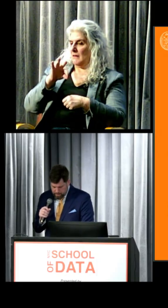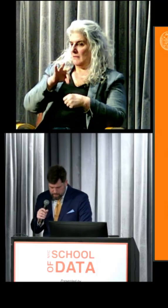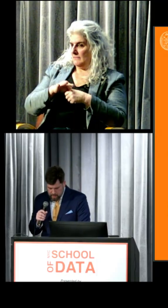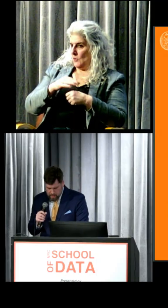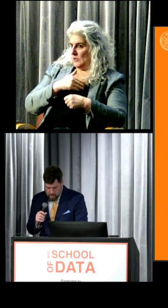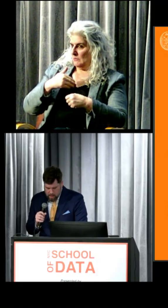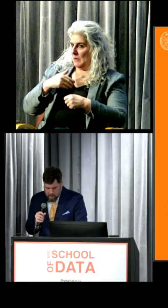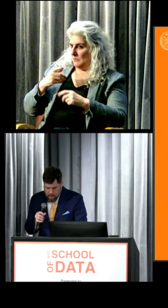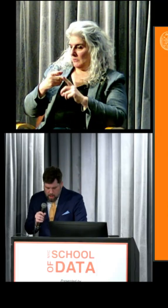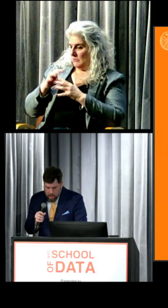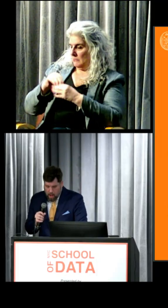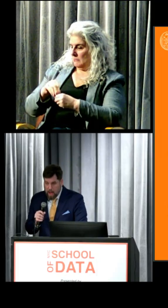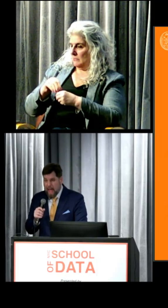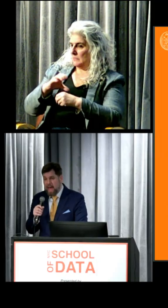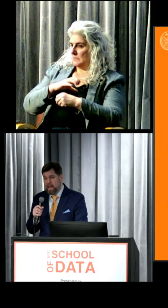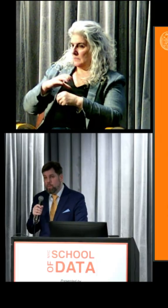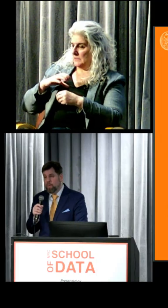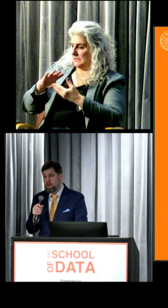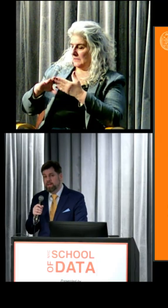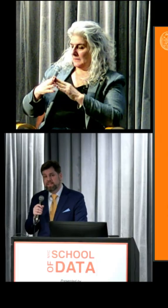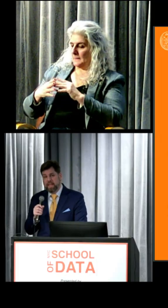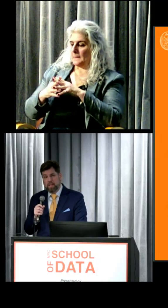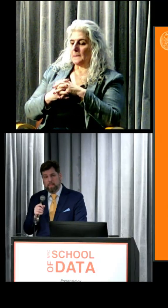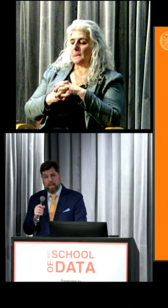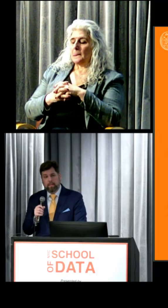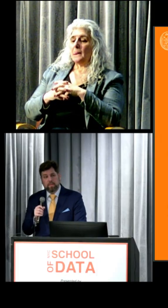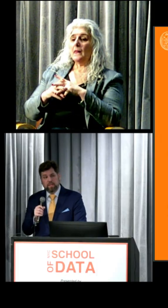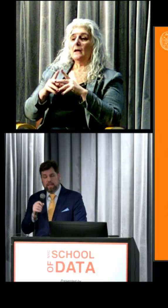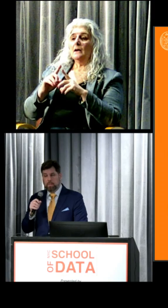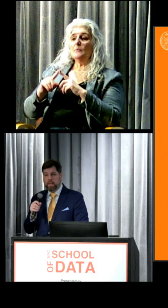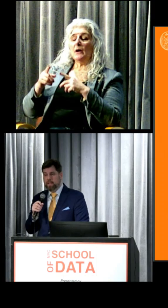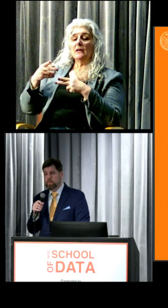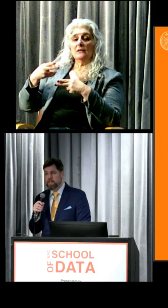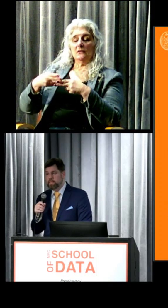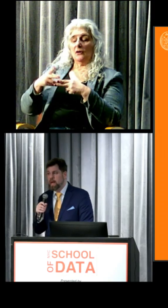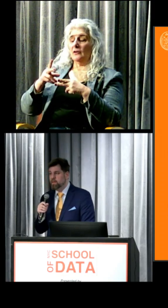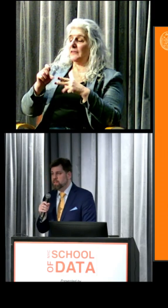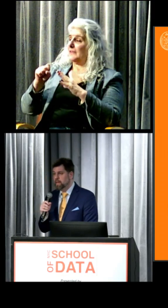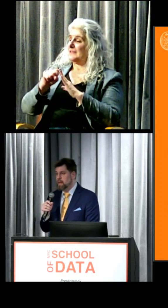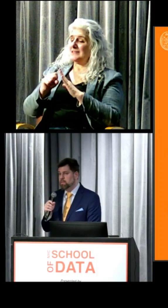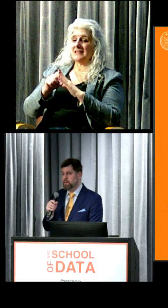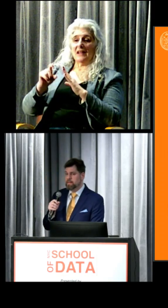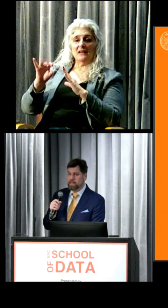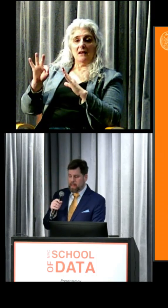That there would never be, as Amelia said, never be a way to win or an ideal way that a city should look.